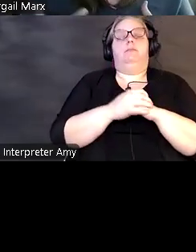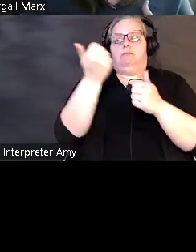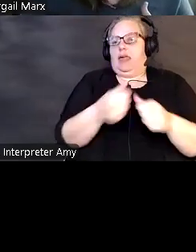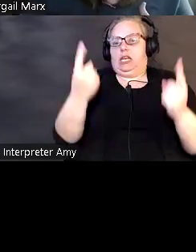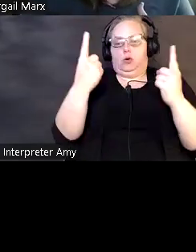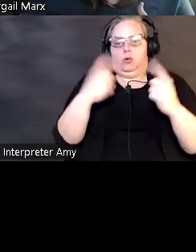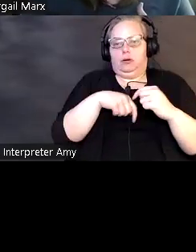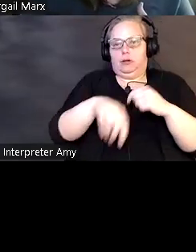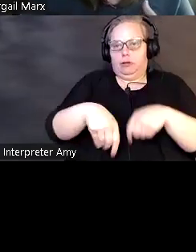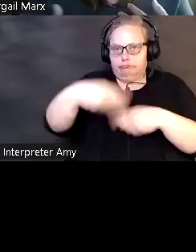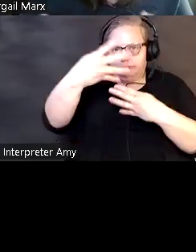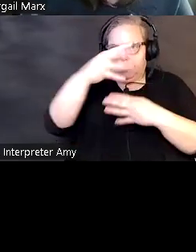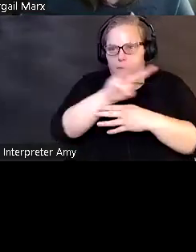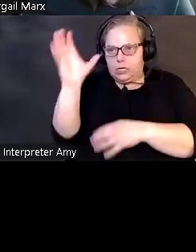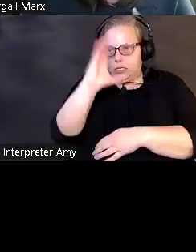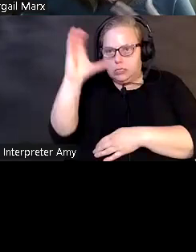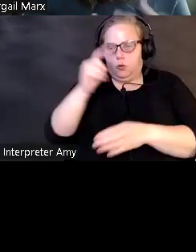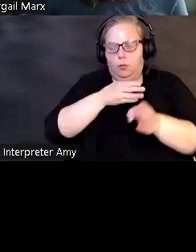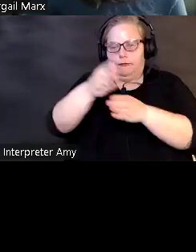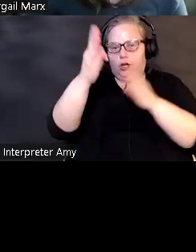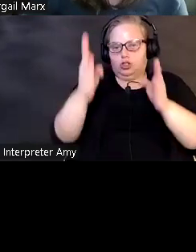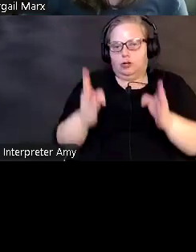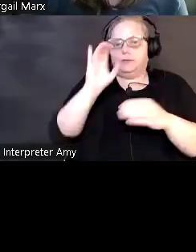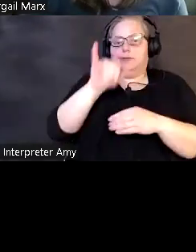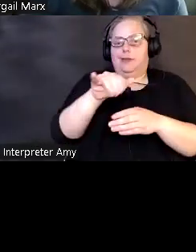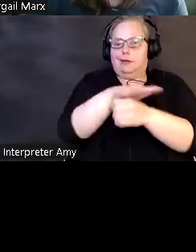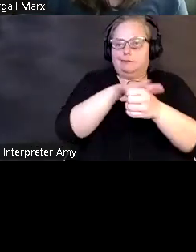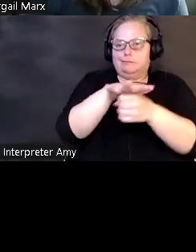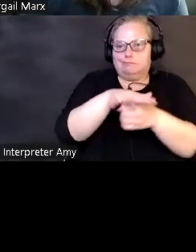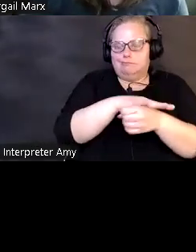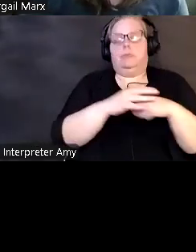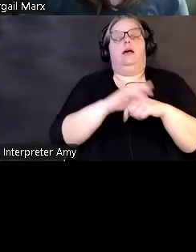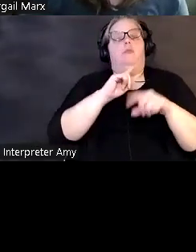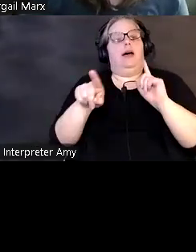and search for professionals in that area. The trick is that I don't think a lot of SLPs